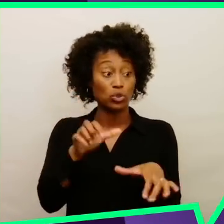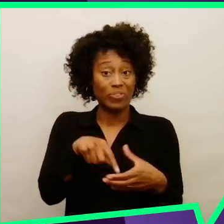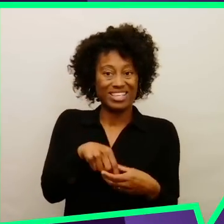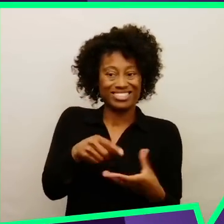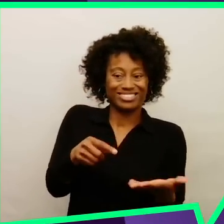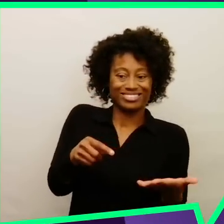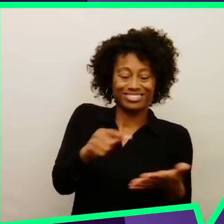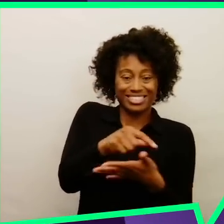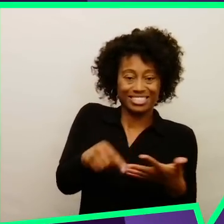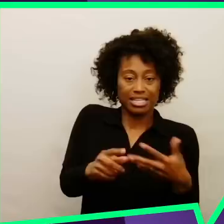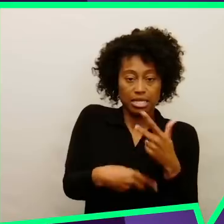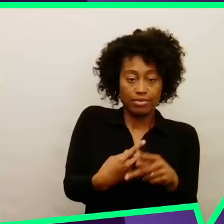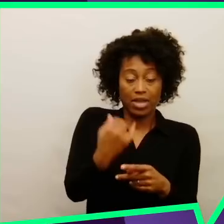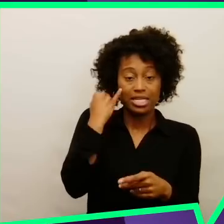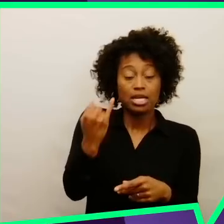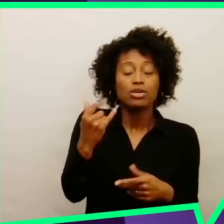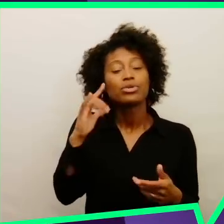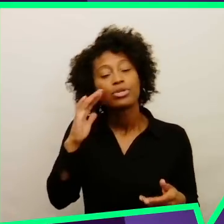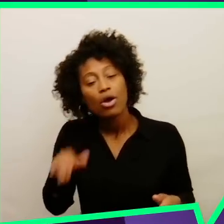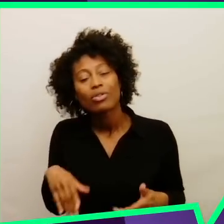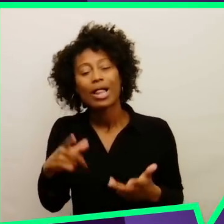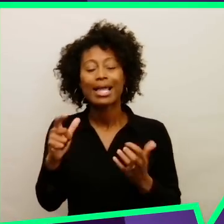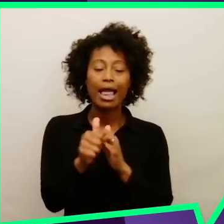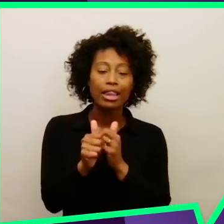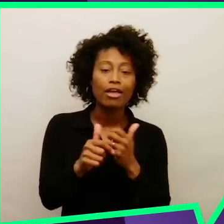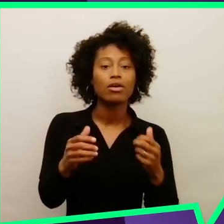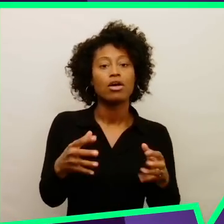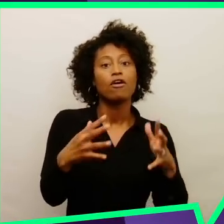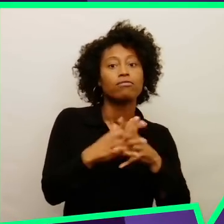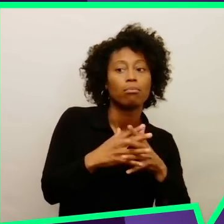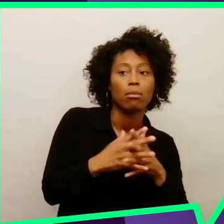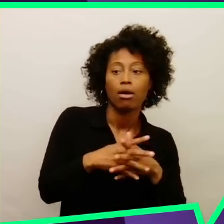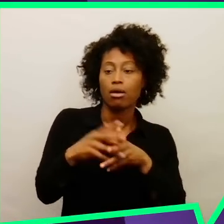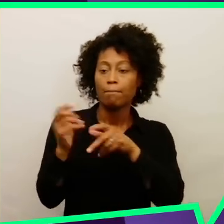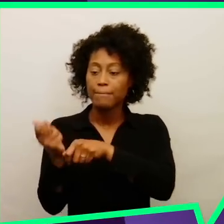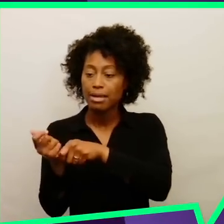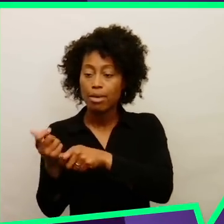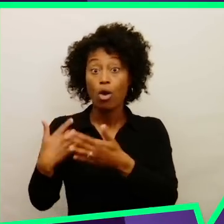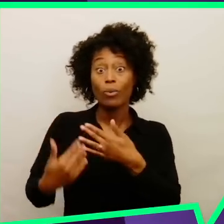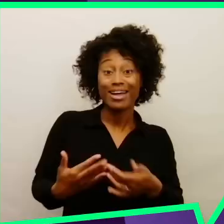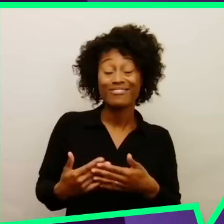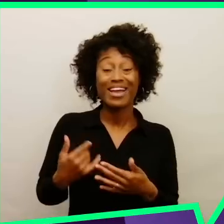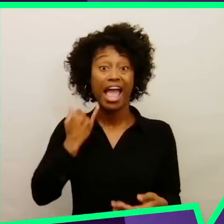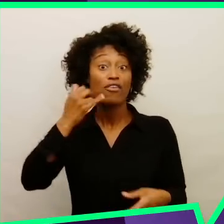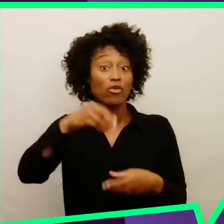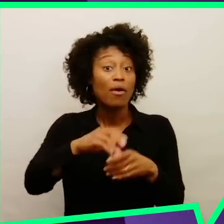football, baseball, whatever it may be-- was a reason for some of those students to be in school and to be successful in their classes.